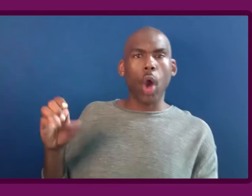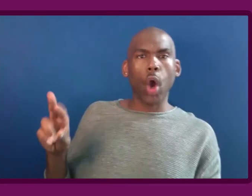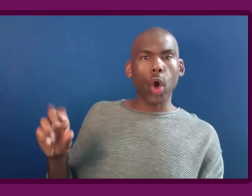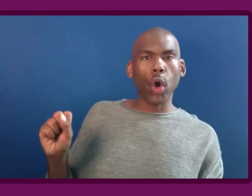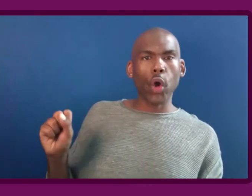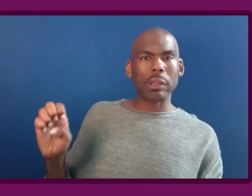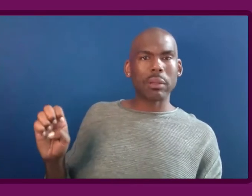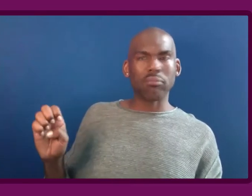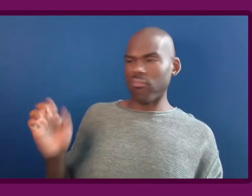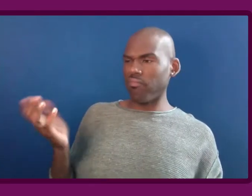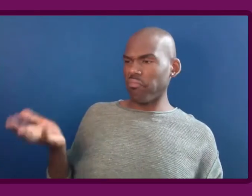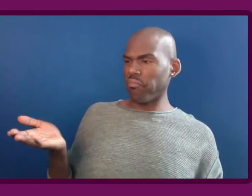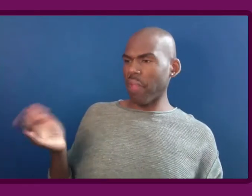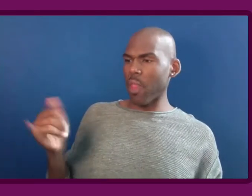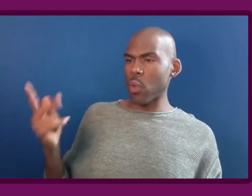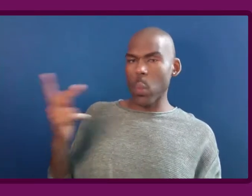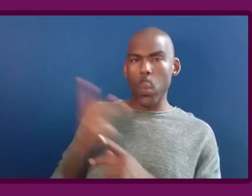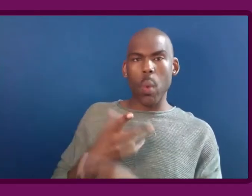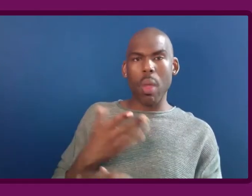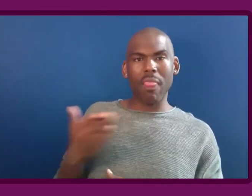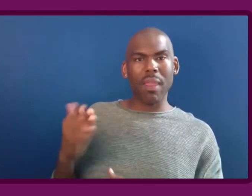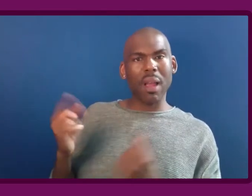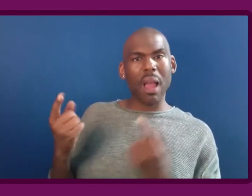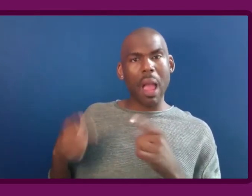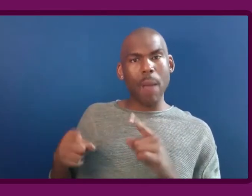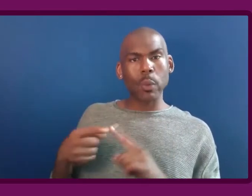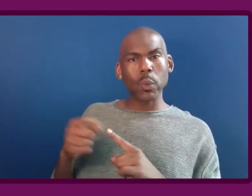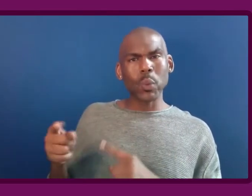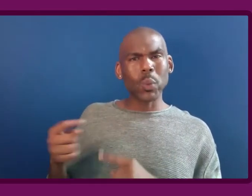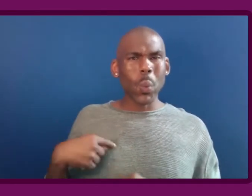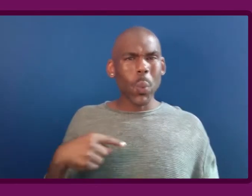the worst thing that could happen to you." If we still keep pushing those narratives ... I